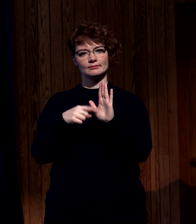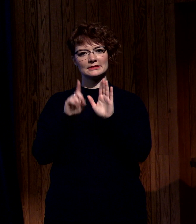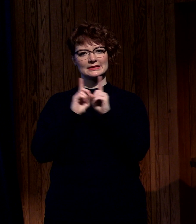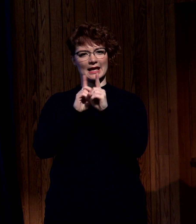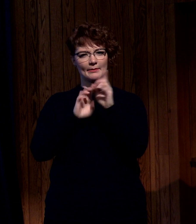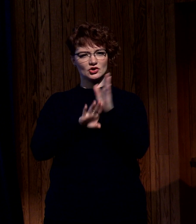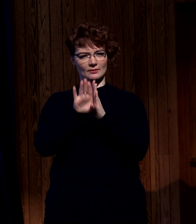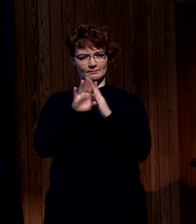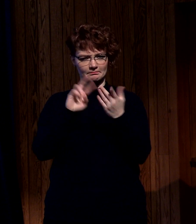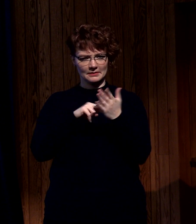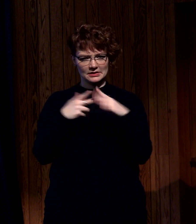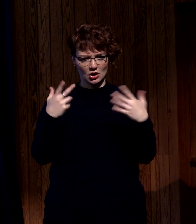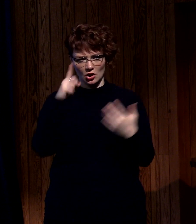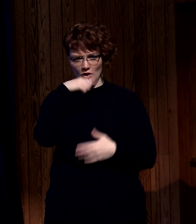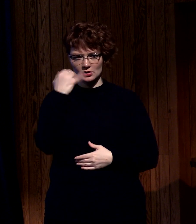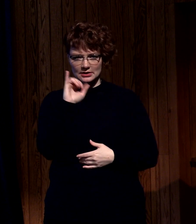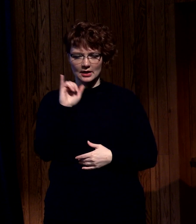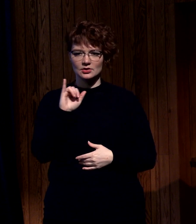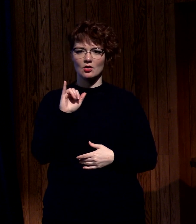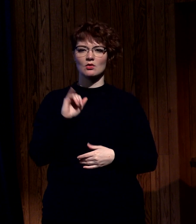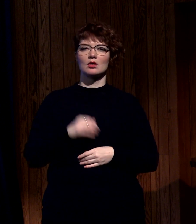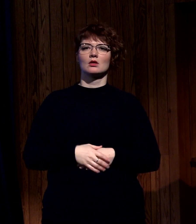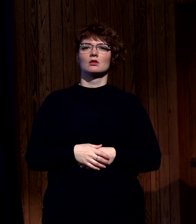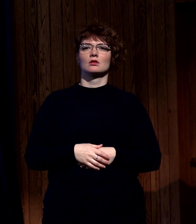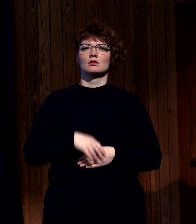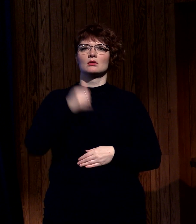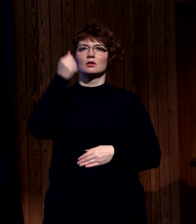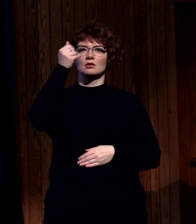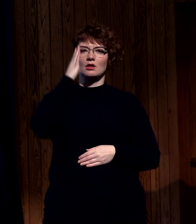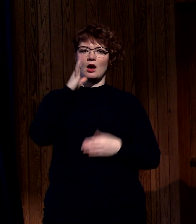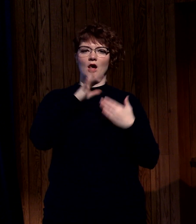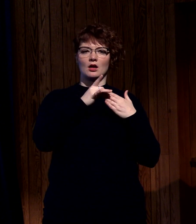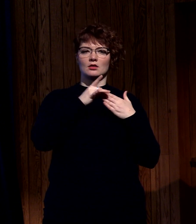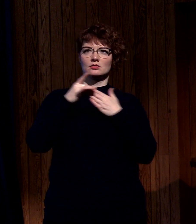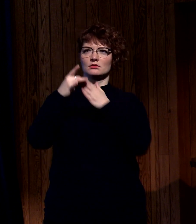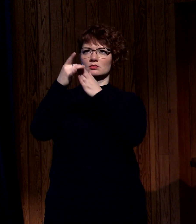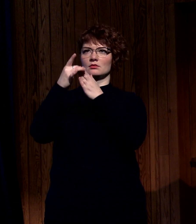life that guides and guards us toward our truest north. Each